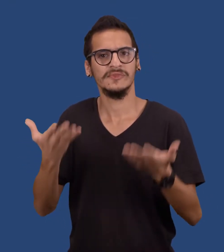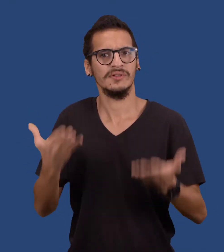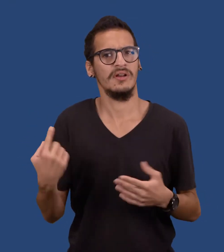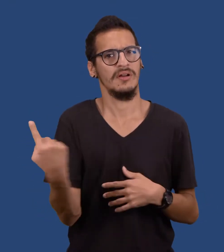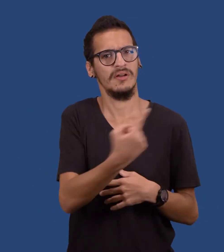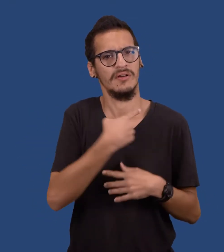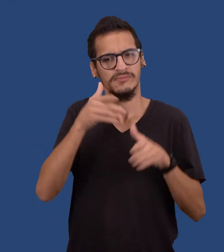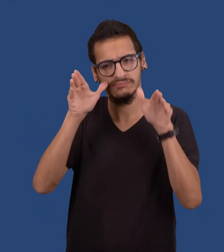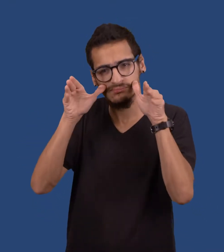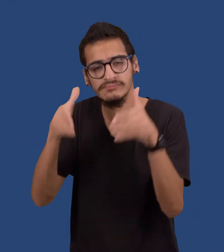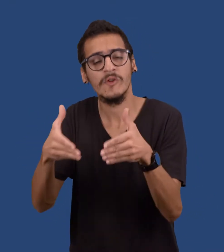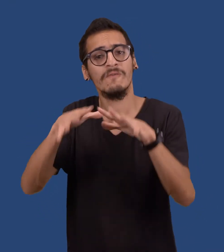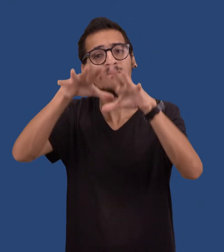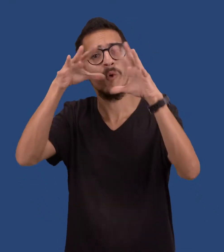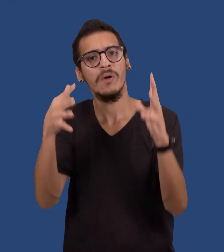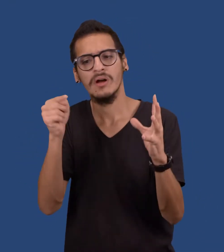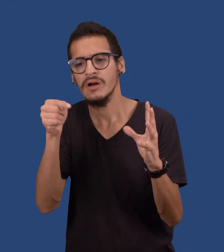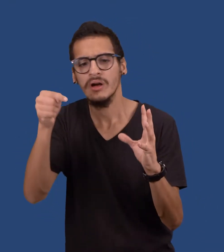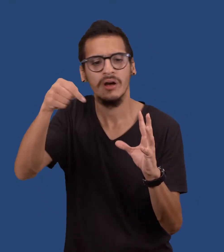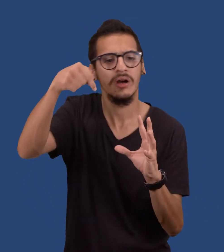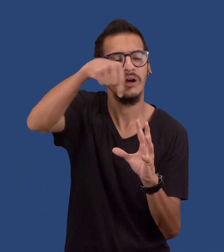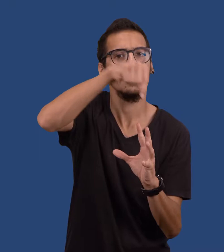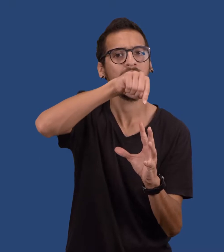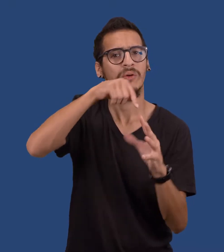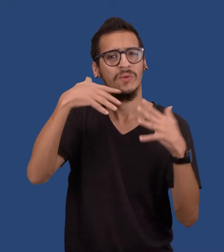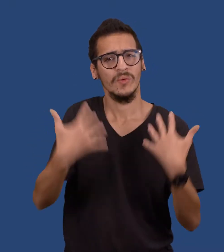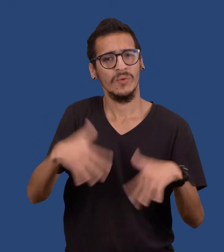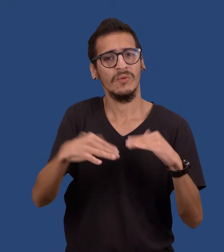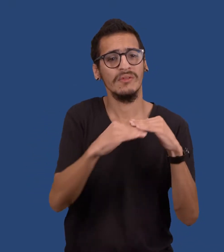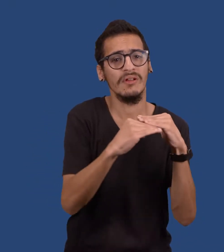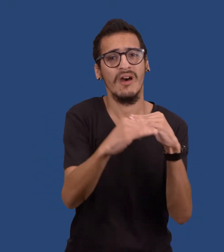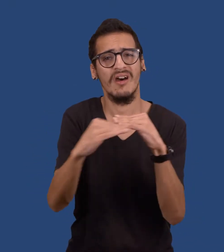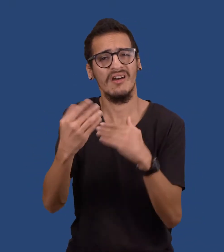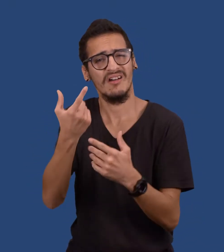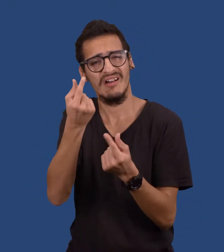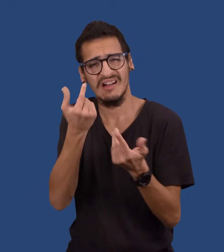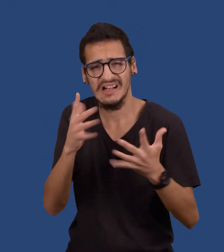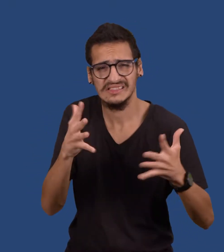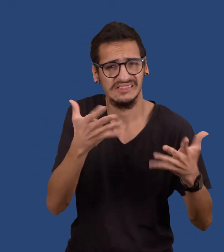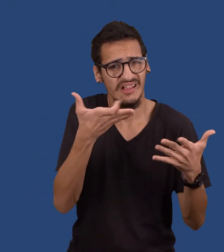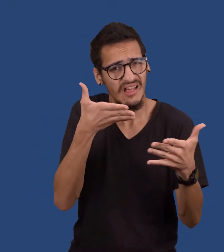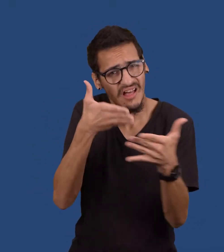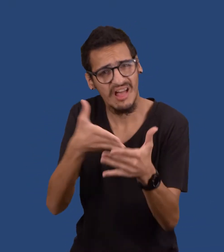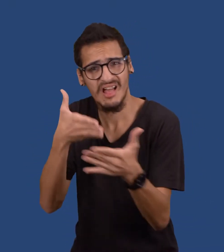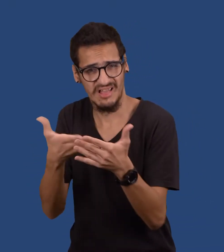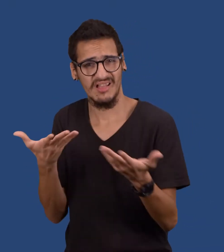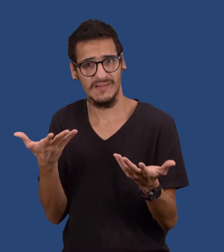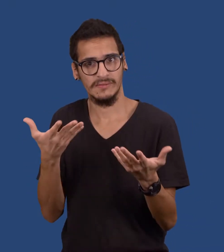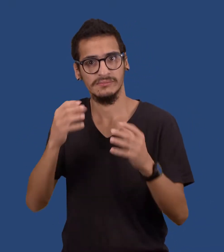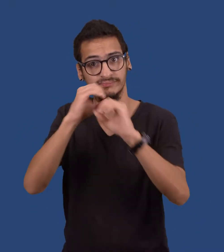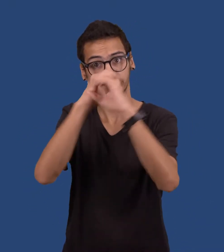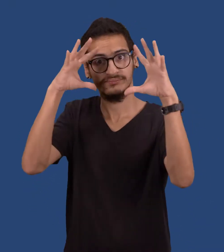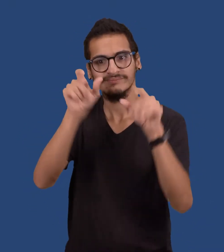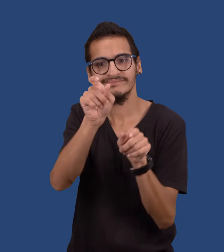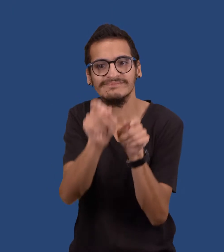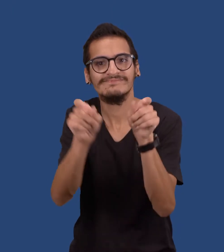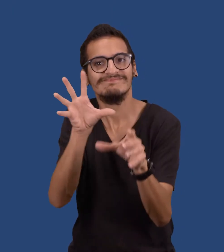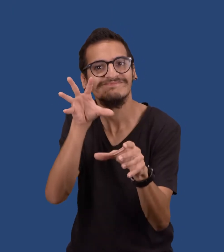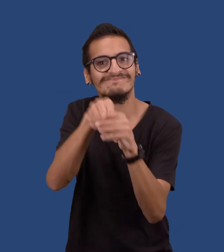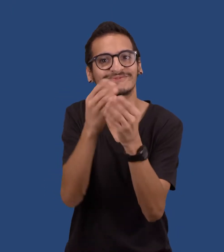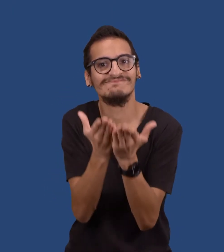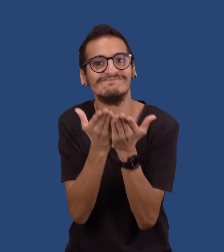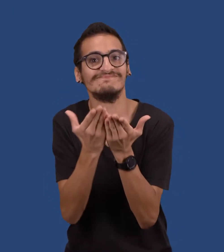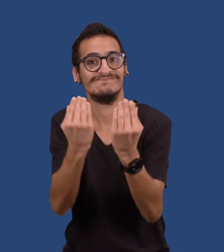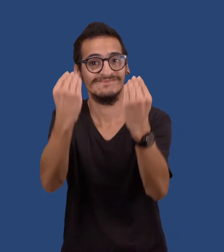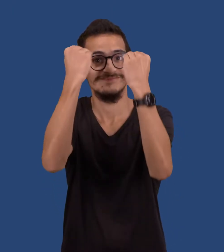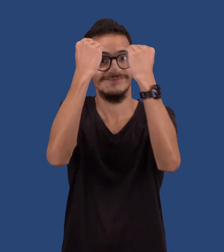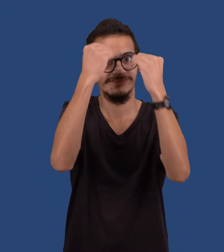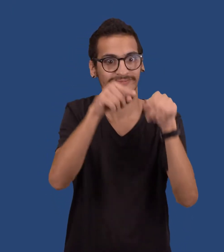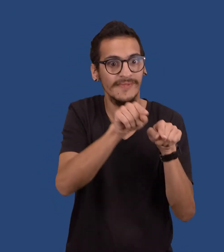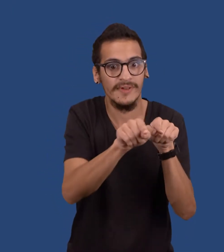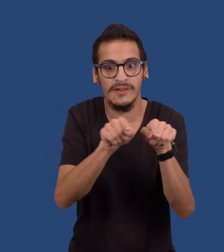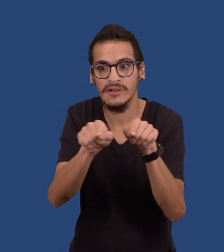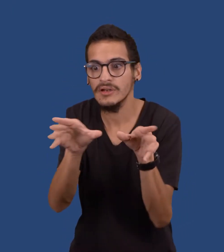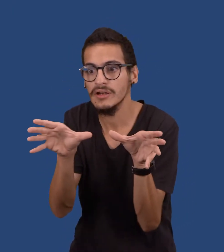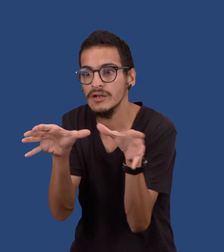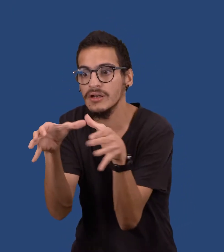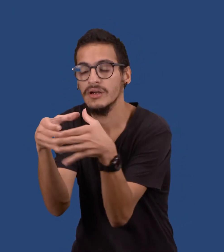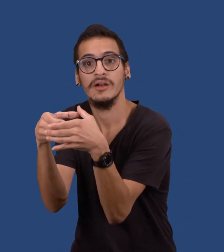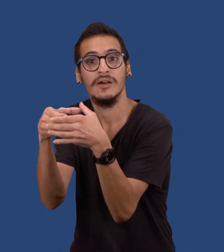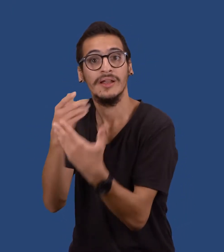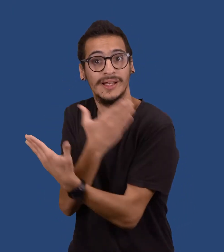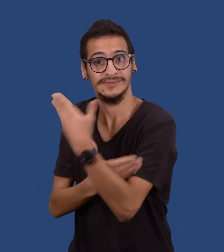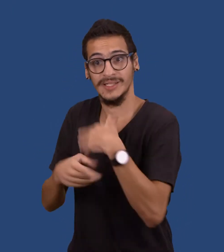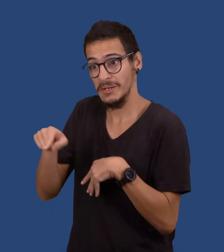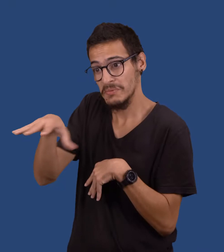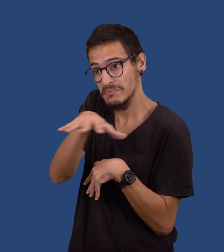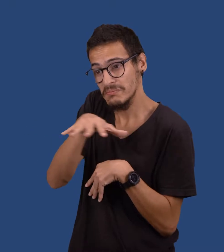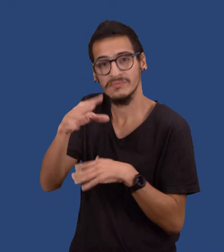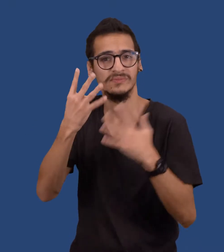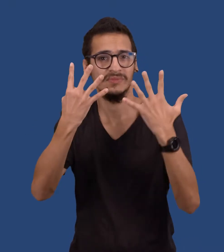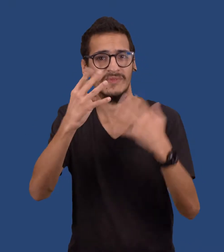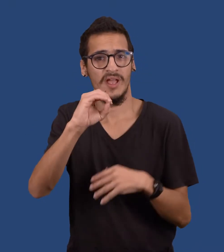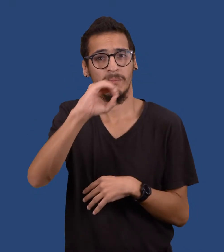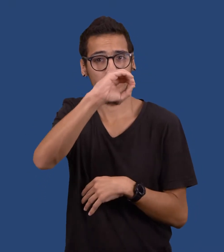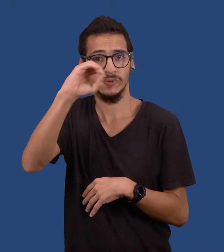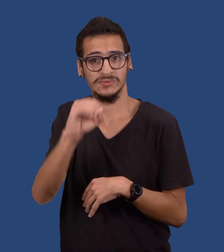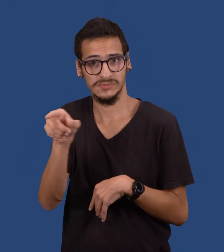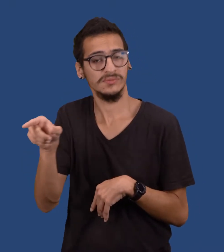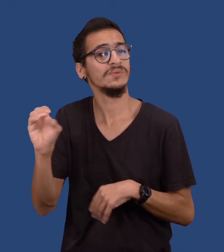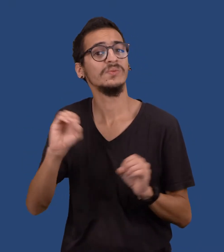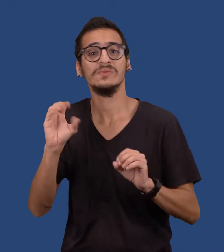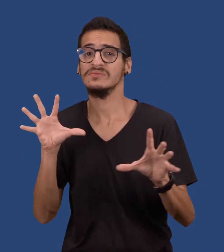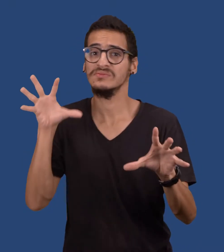and of those who reside in countries with high poverty levels, at least 90 percent do not attend school.